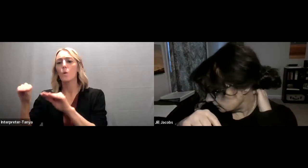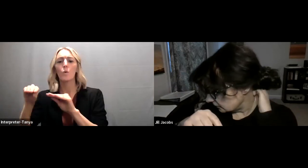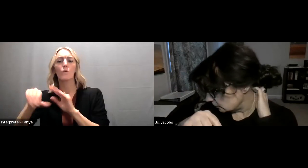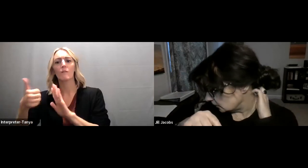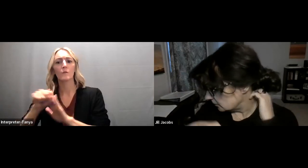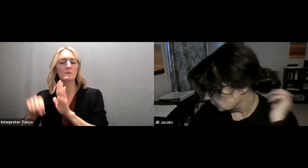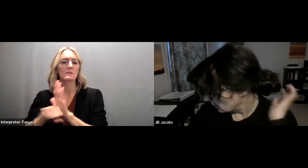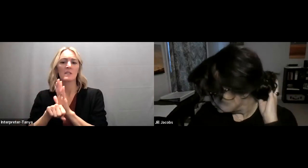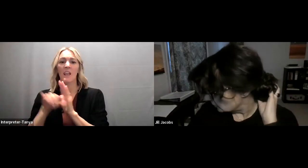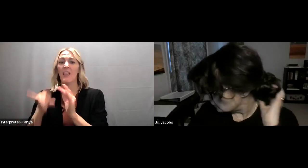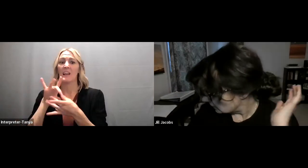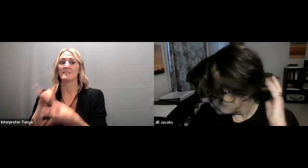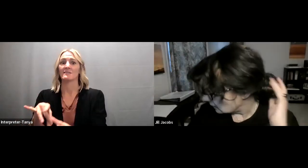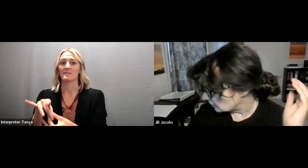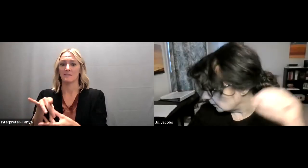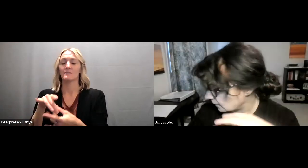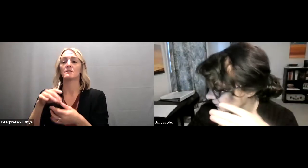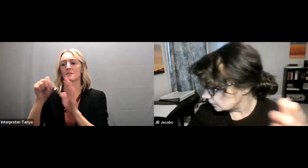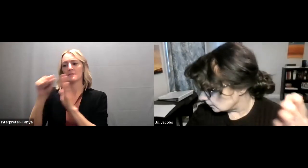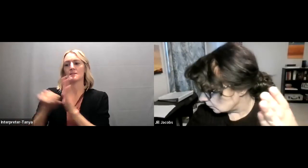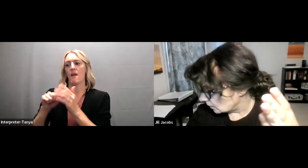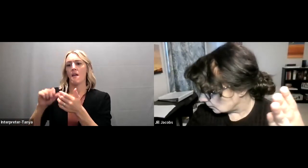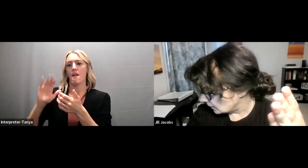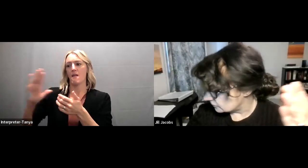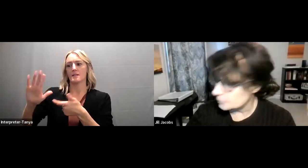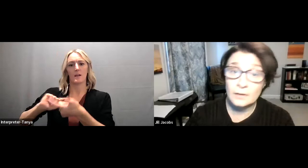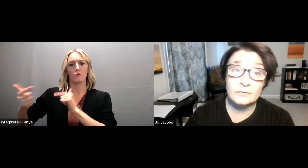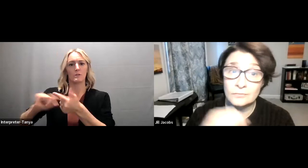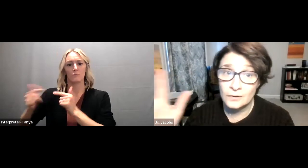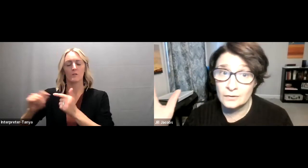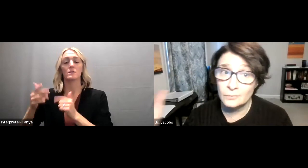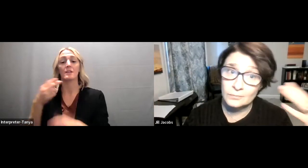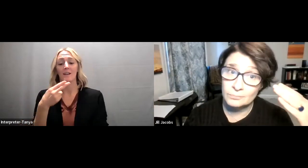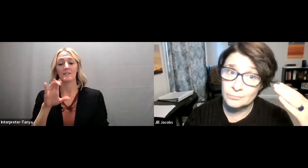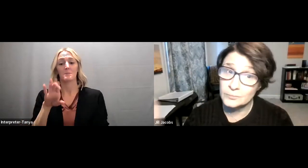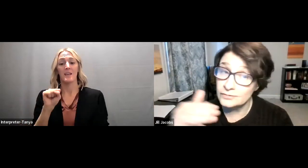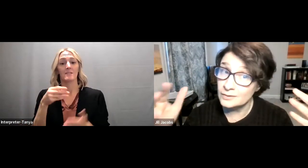to do with reciprocity between states, about how, you know, HCBS is fund between state